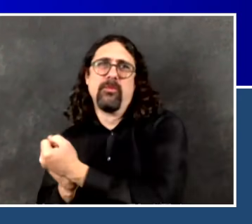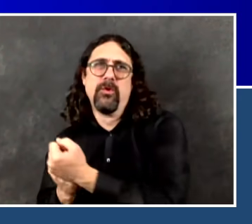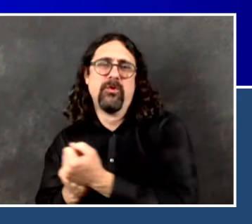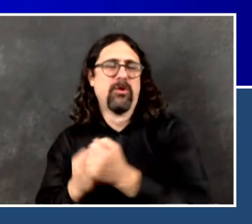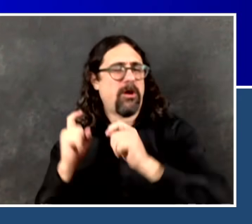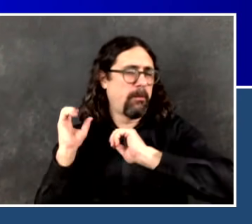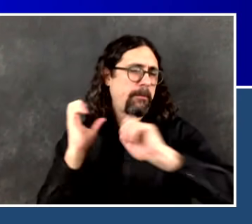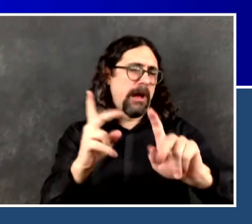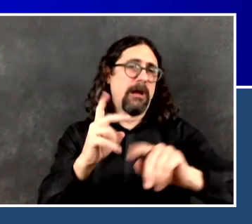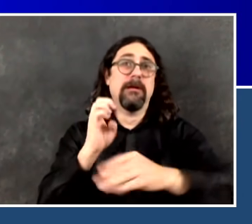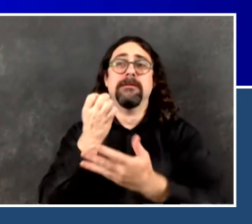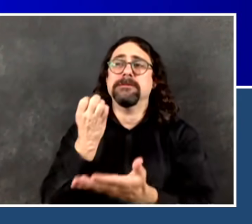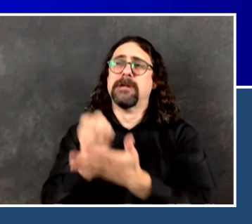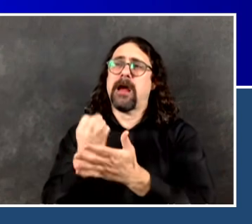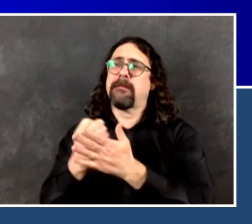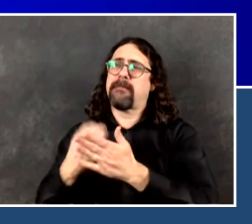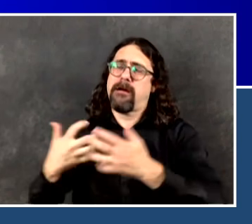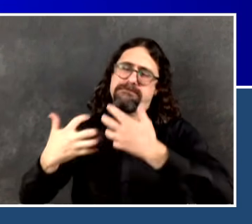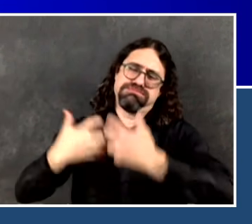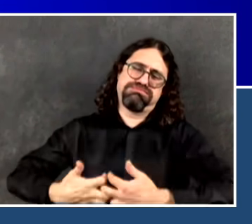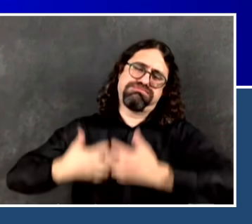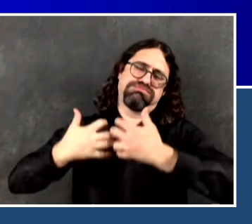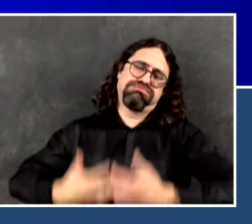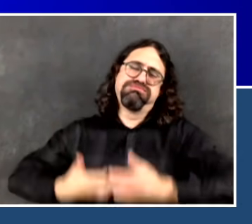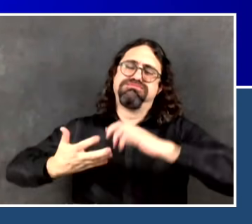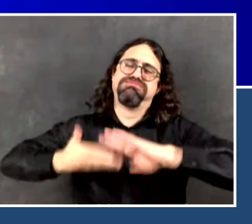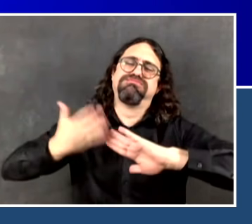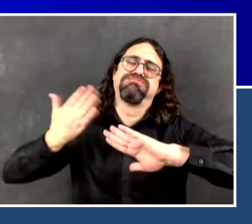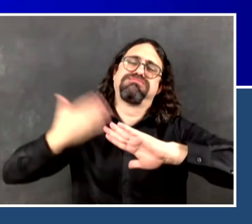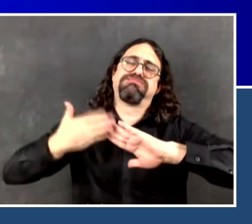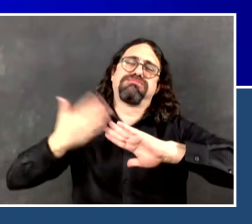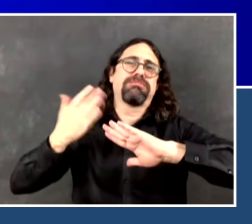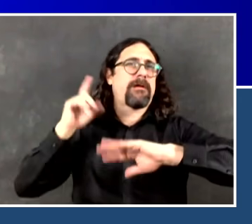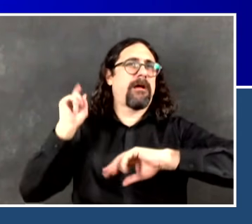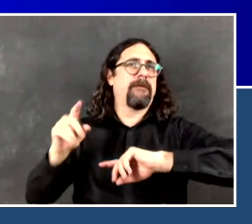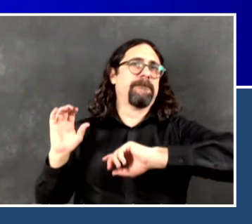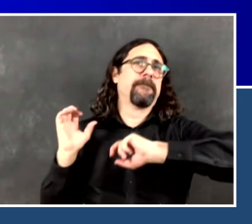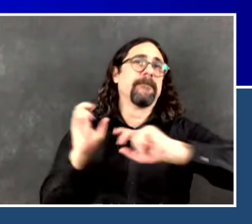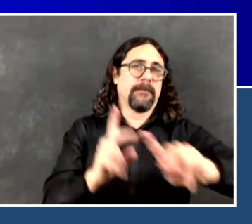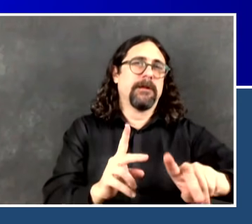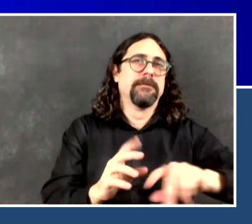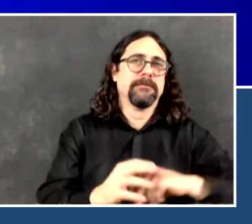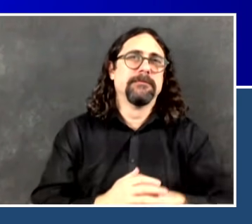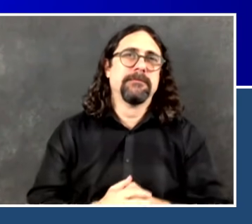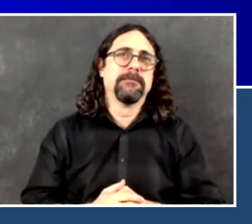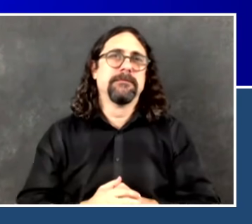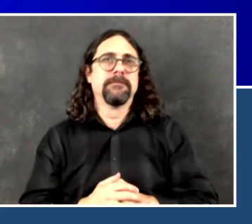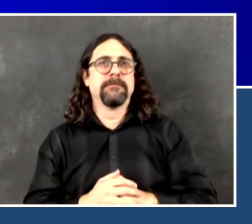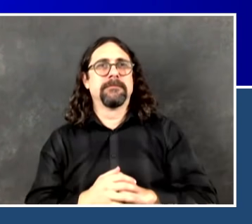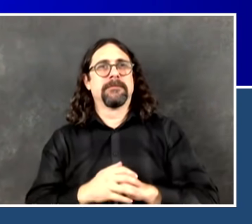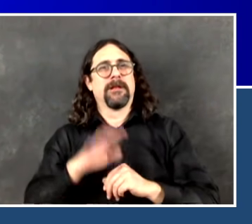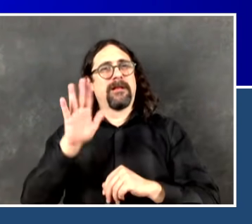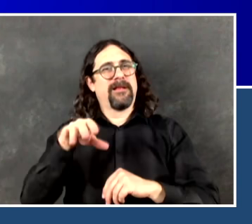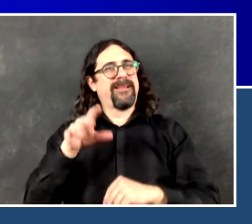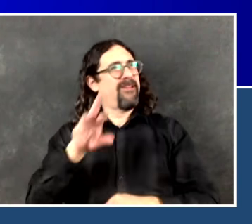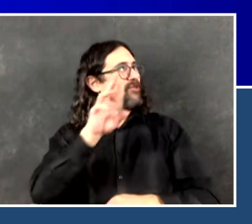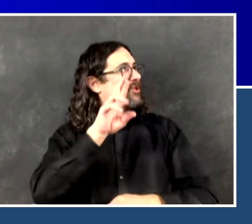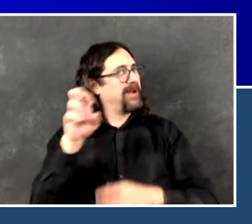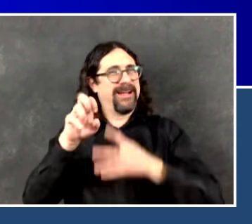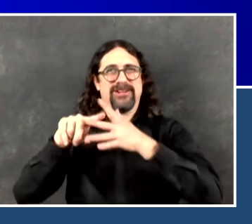SO WHEN YOU THINK ABOUT ALL OF THE PIECES WE HAVE TO PUT TOGETHER, IT'S NOT JUST A RESTART.